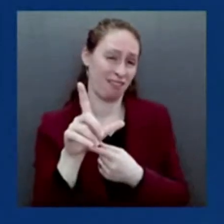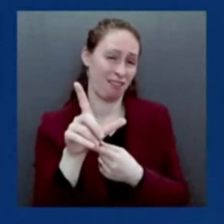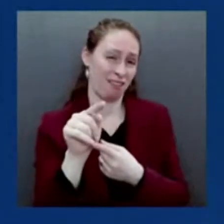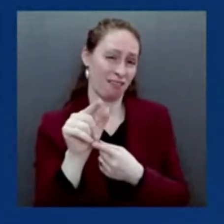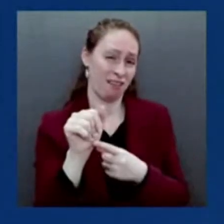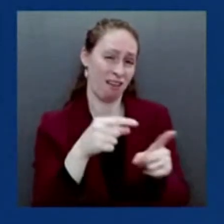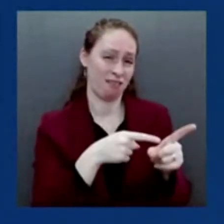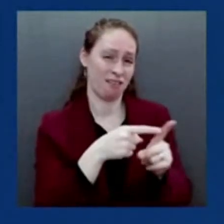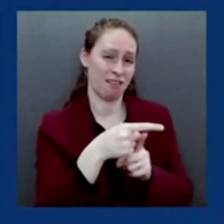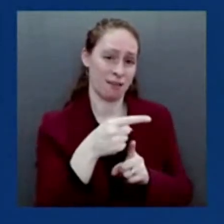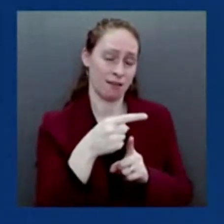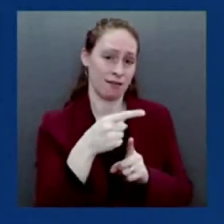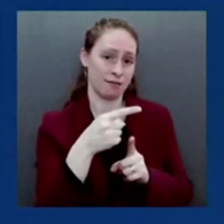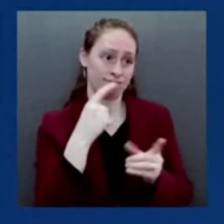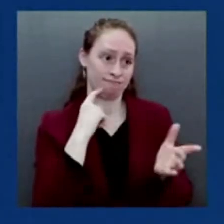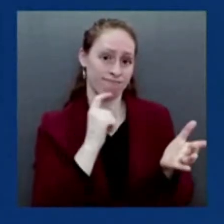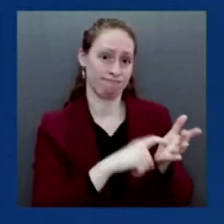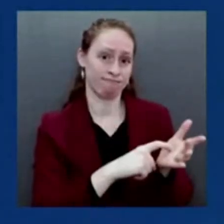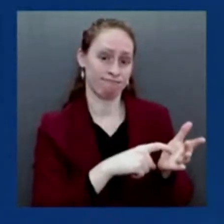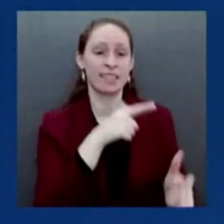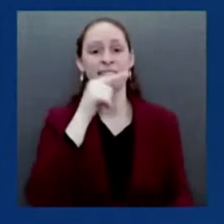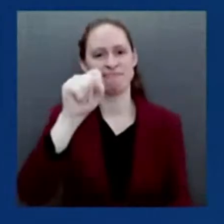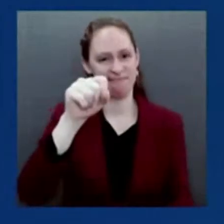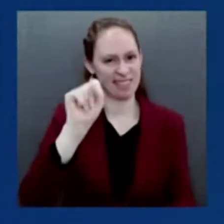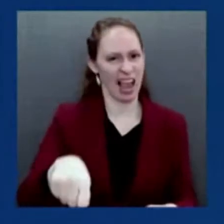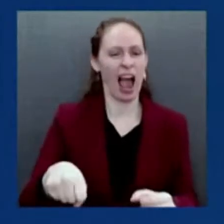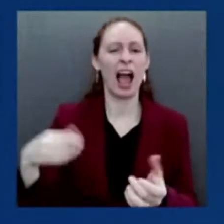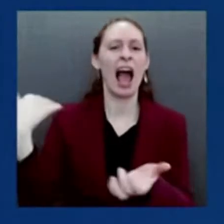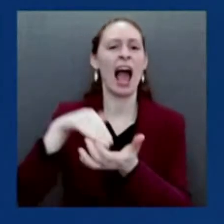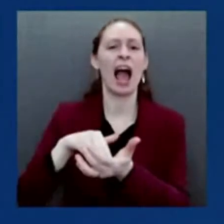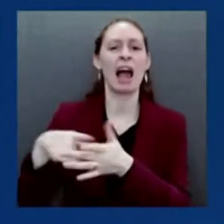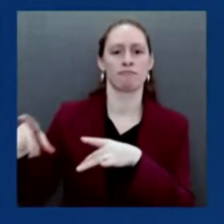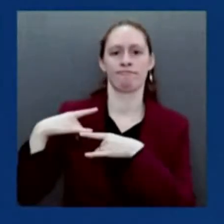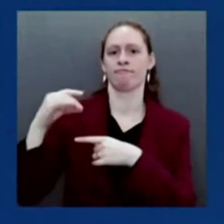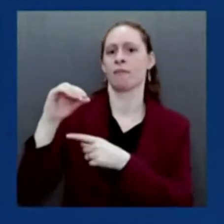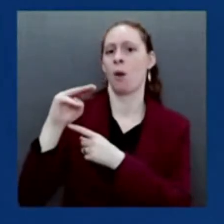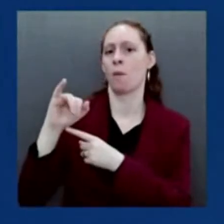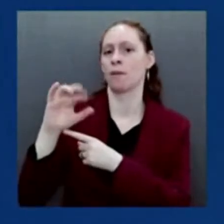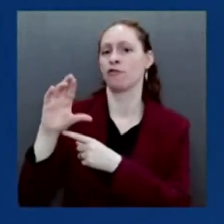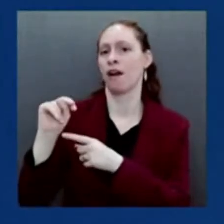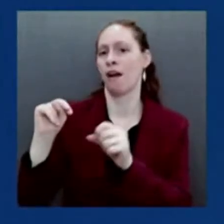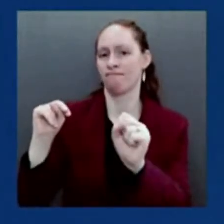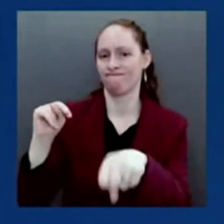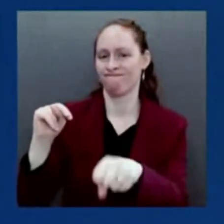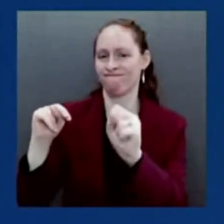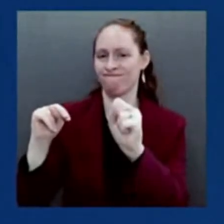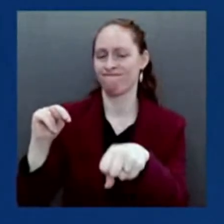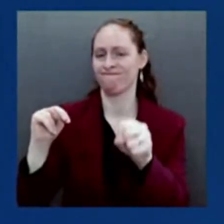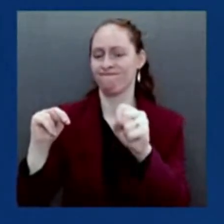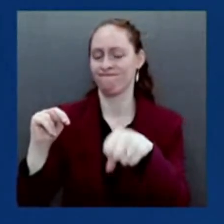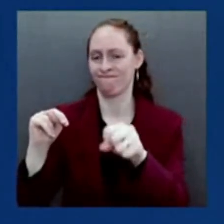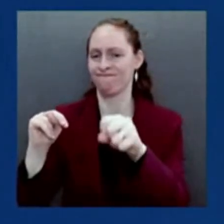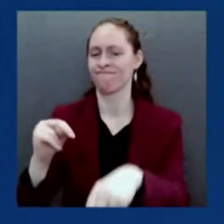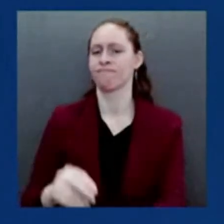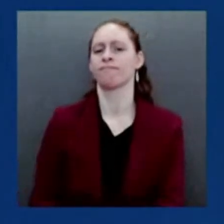OF BEING REINFECTED WITH